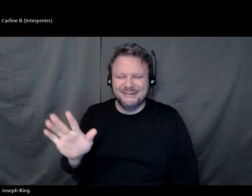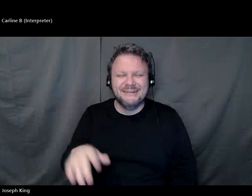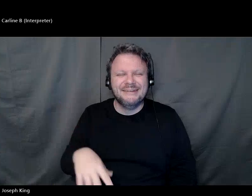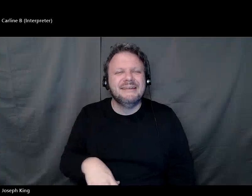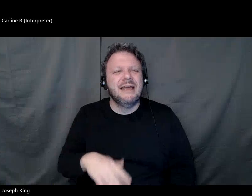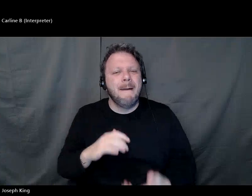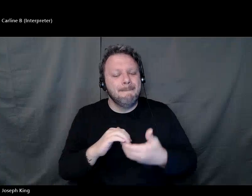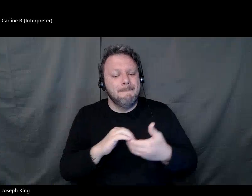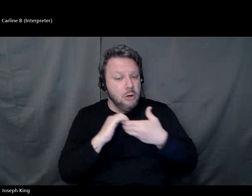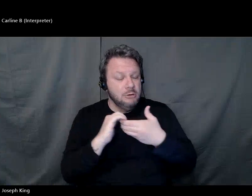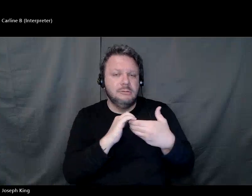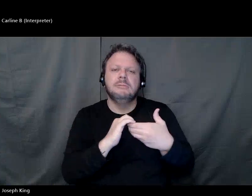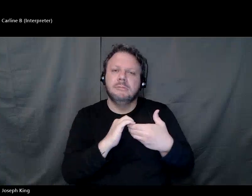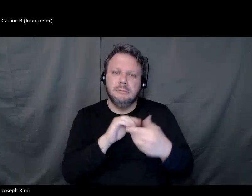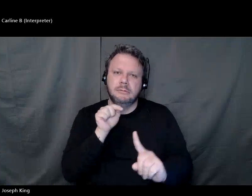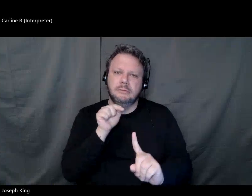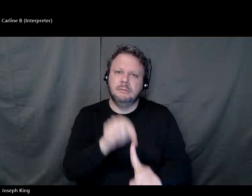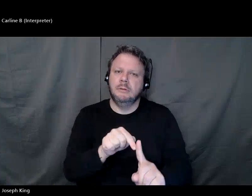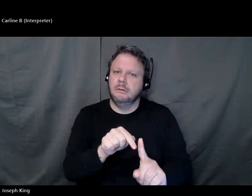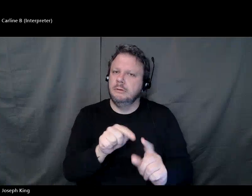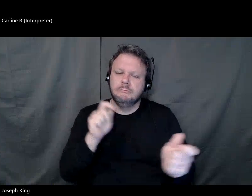Partnerships are going to be transformational.